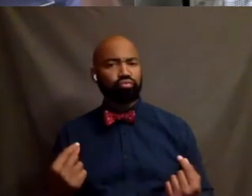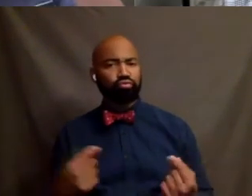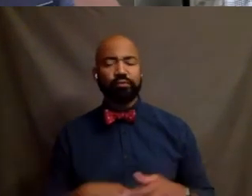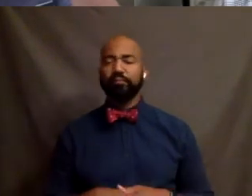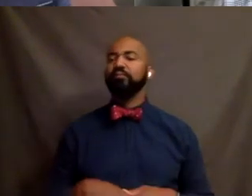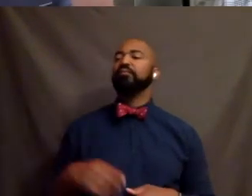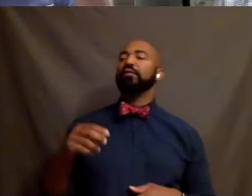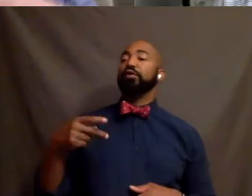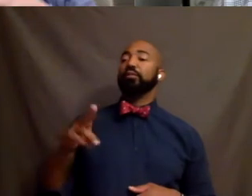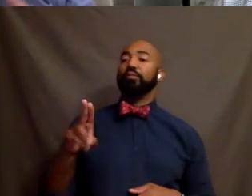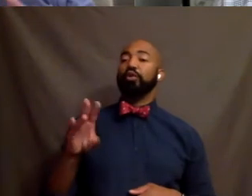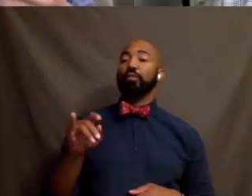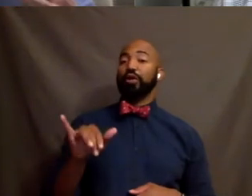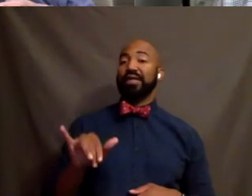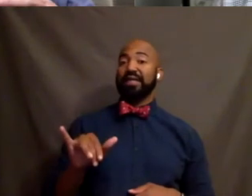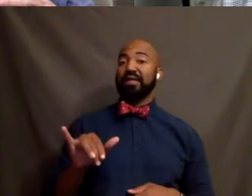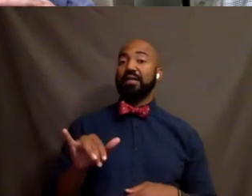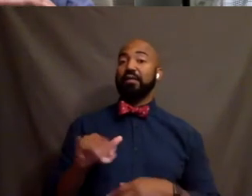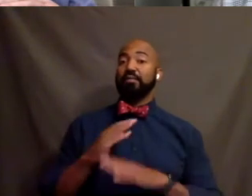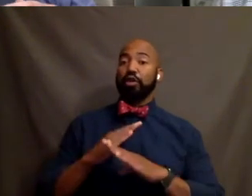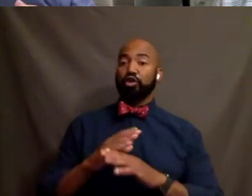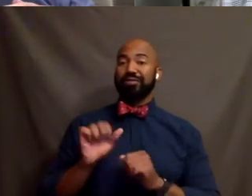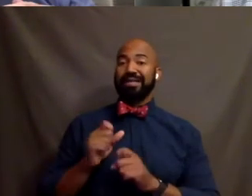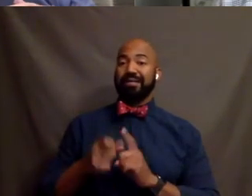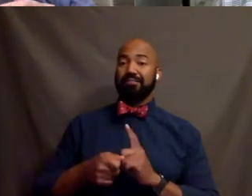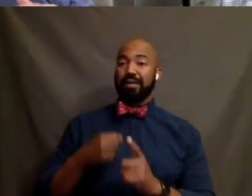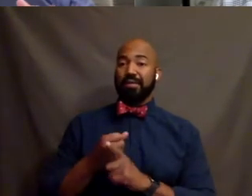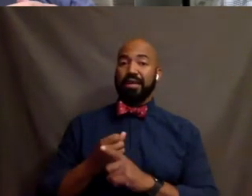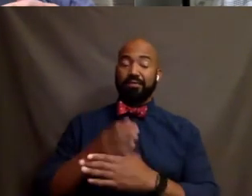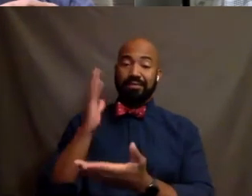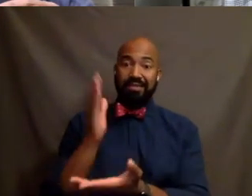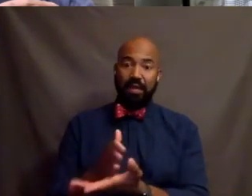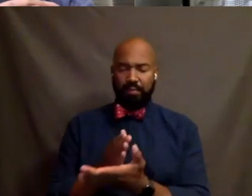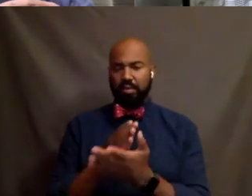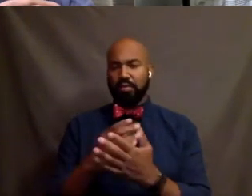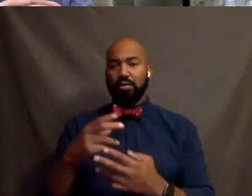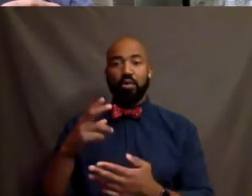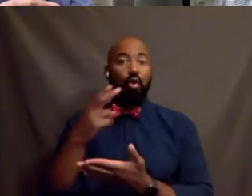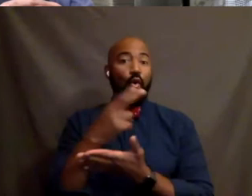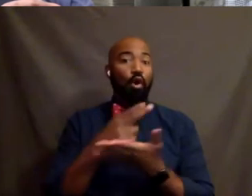is really to stop the effects of those hormones from developing those secondary effects,